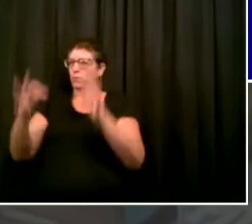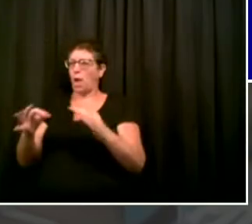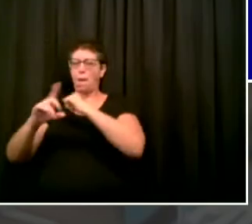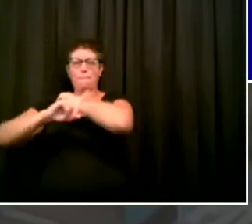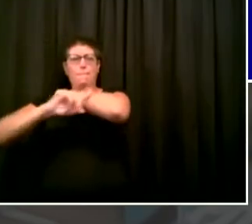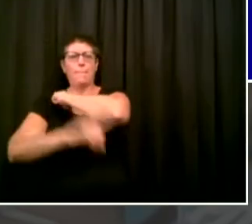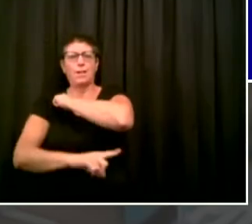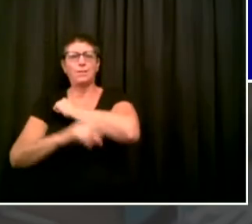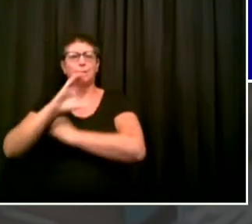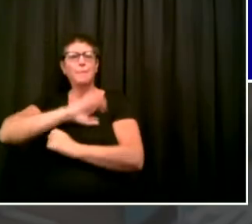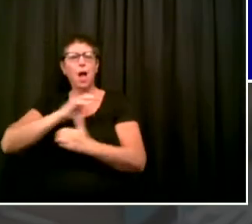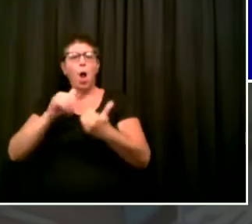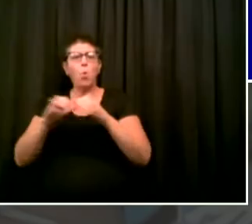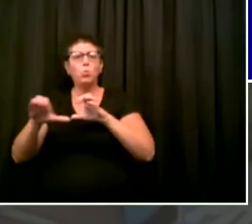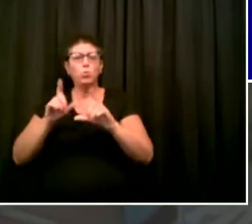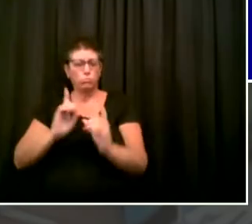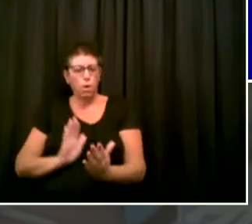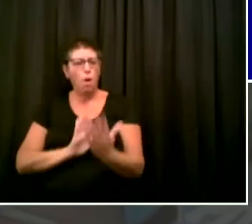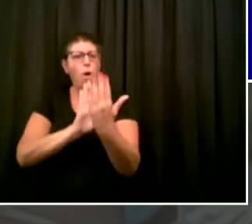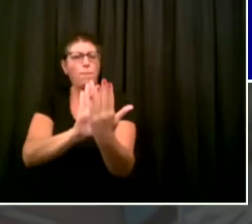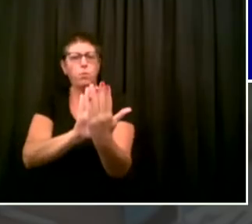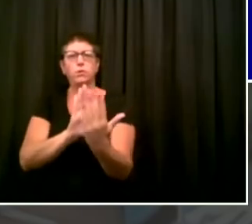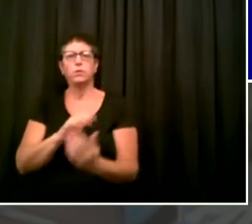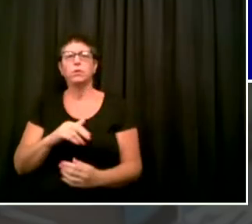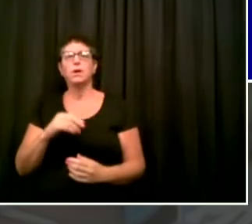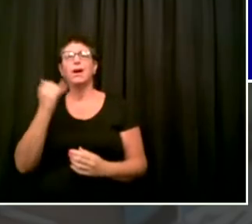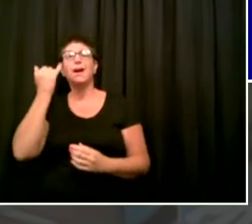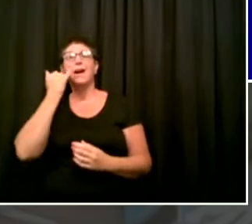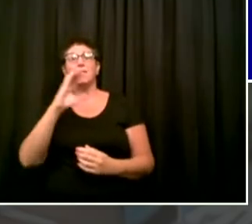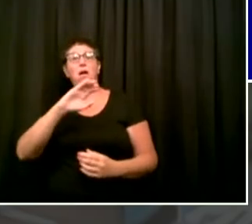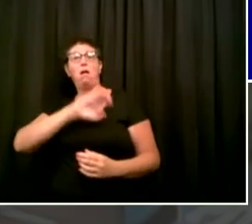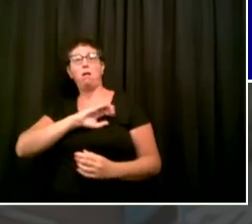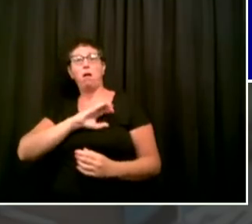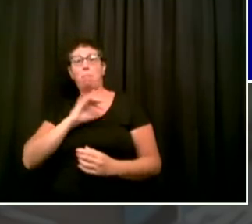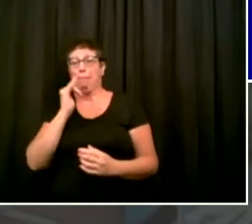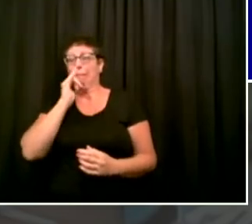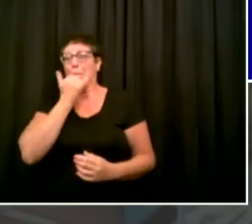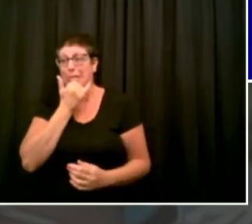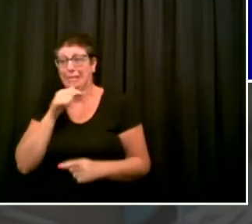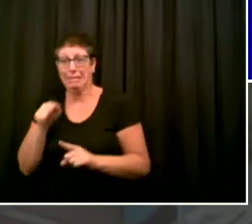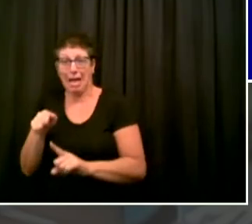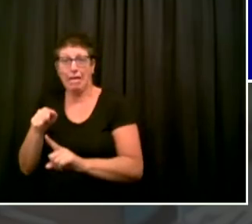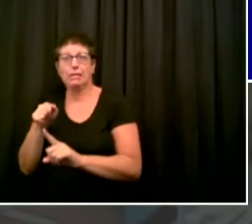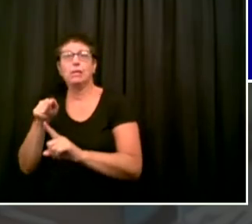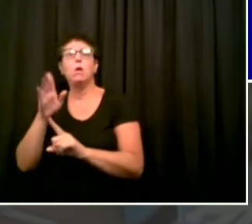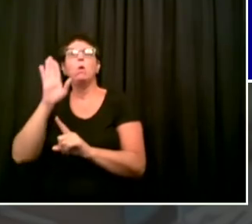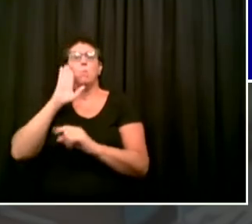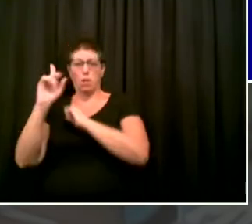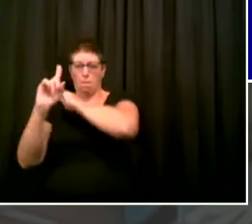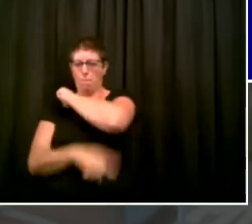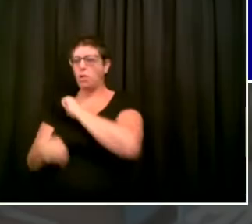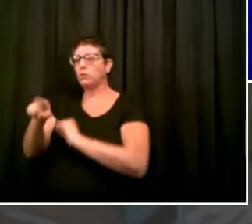CLEAR THAT WHEN CERTAIN ACTIONS ARE TAKENAN D CERTAIN MISTAKES